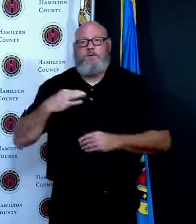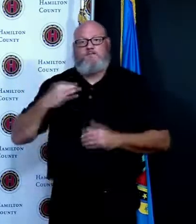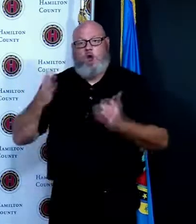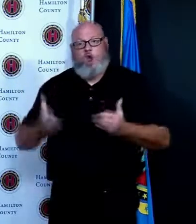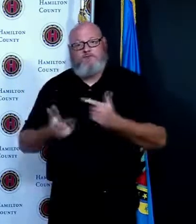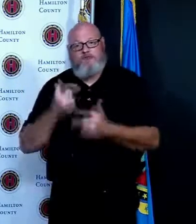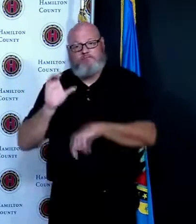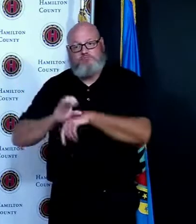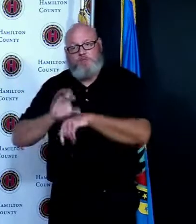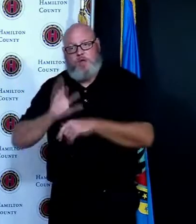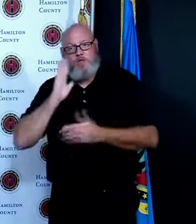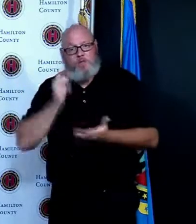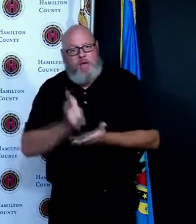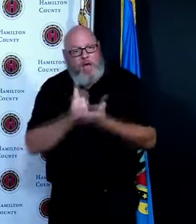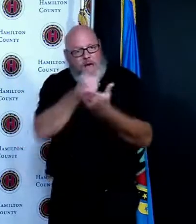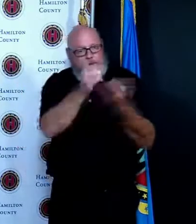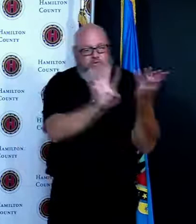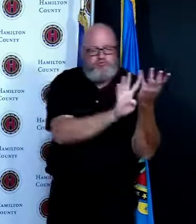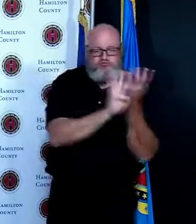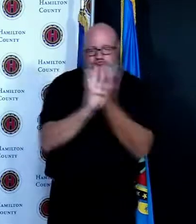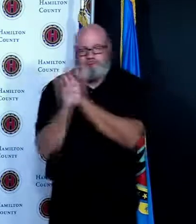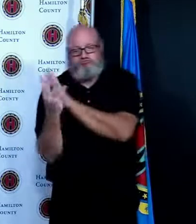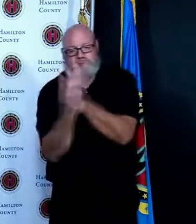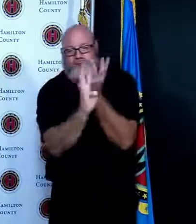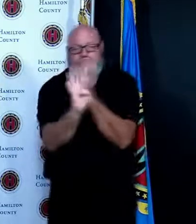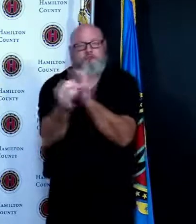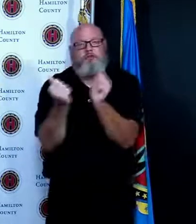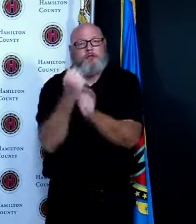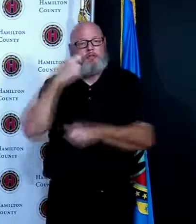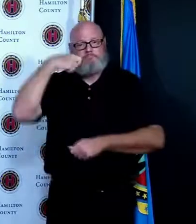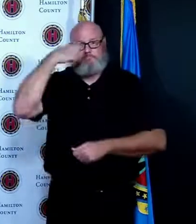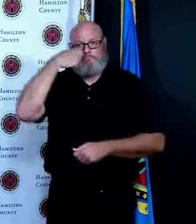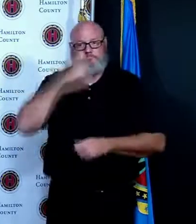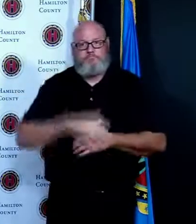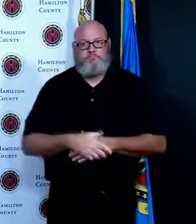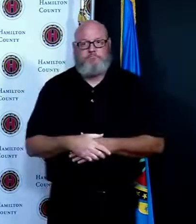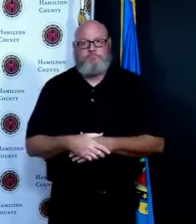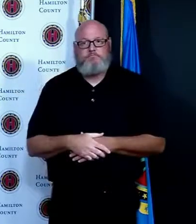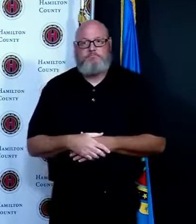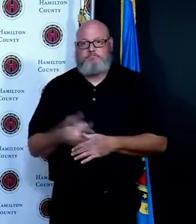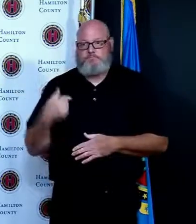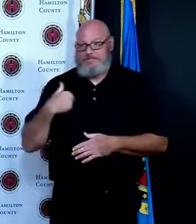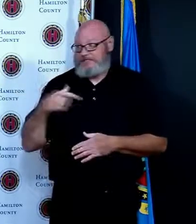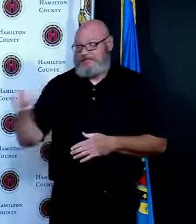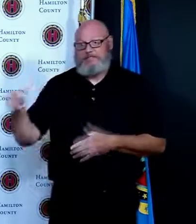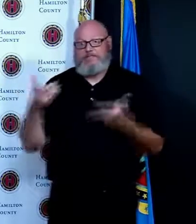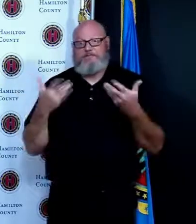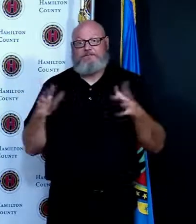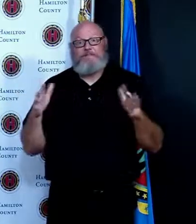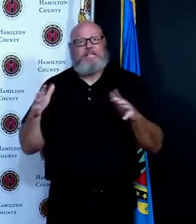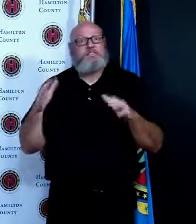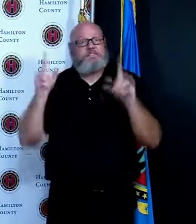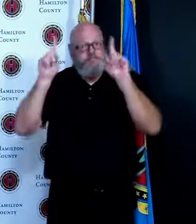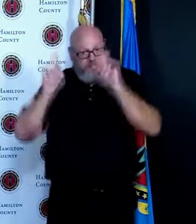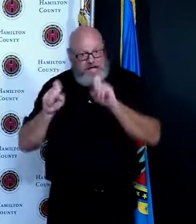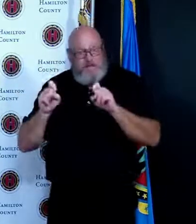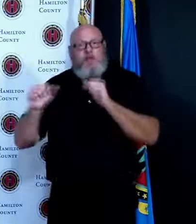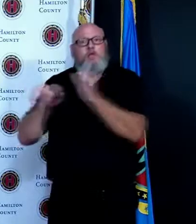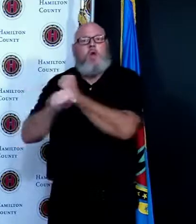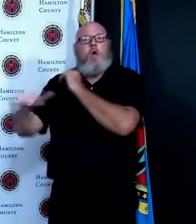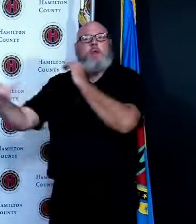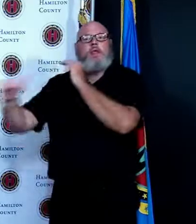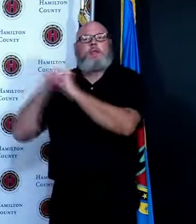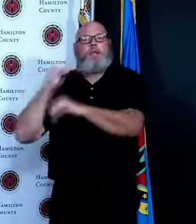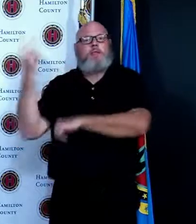very kind and very nice and so I got my test so i got an email two days later I've got it with me